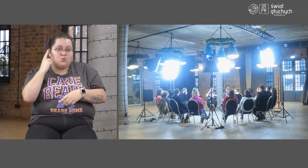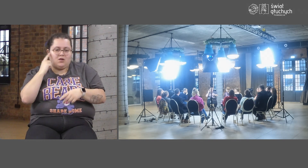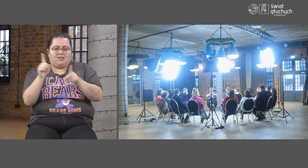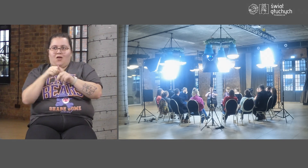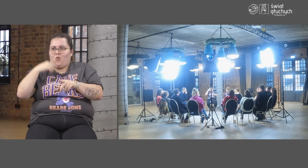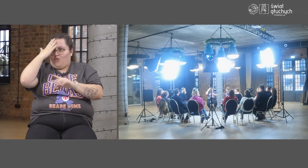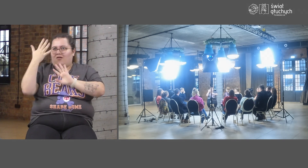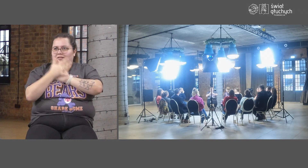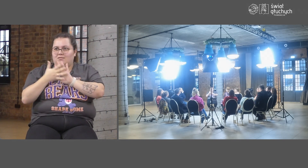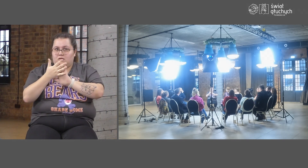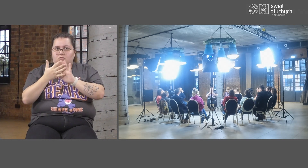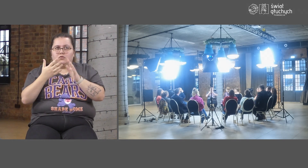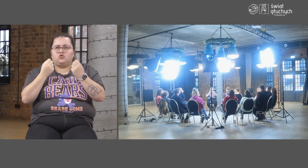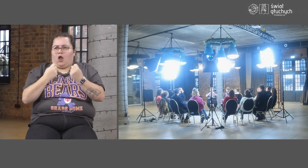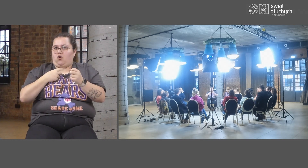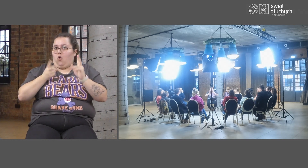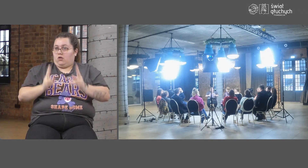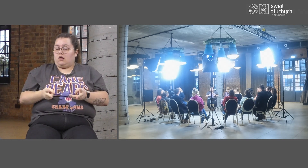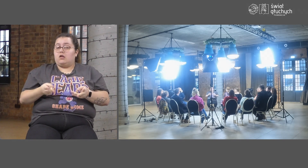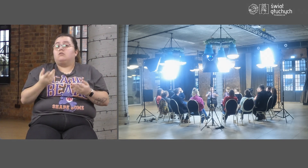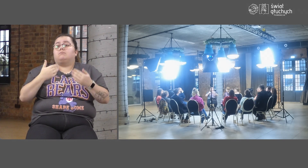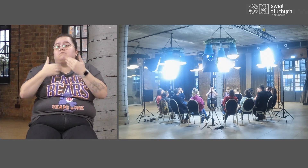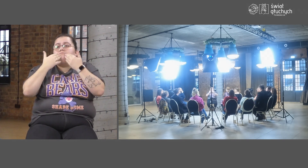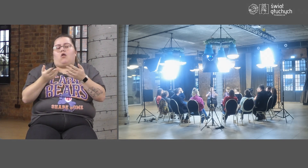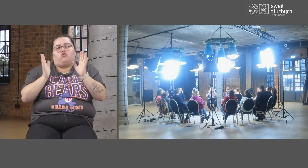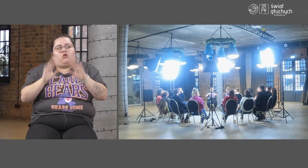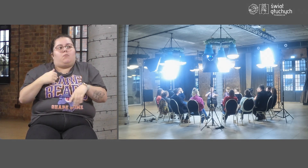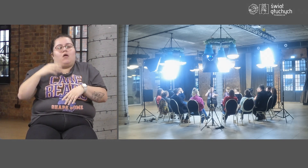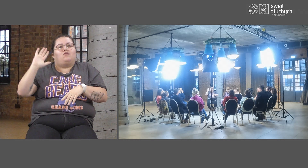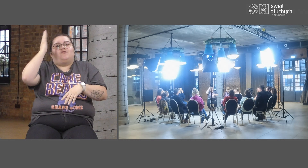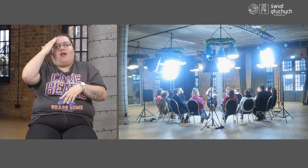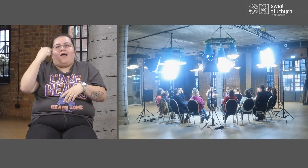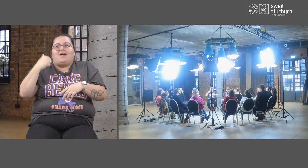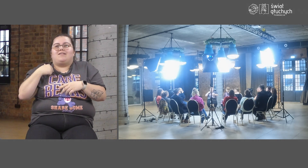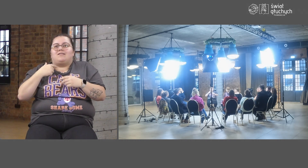when I can’t hear, I can sign. So really, who exactly am I?